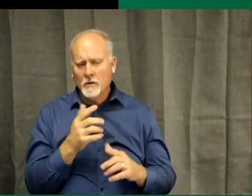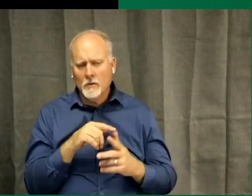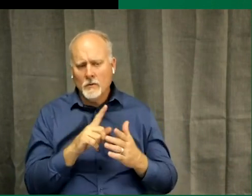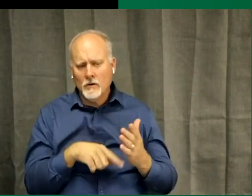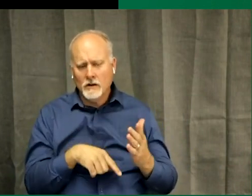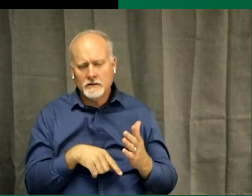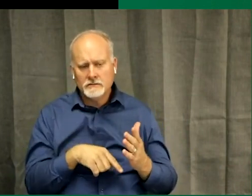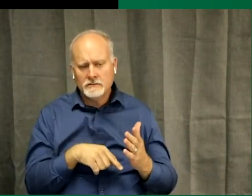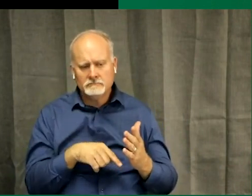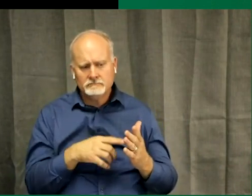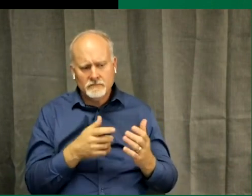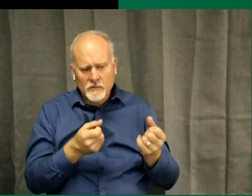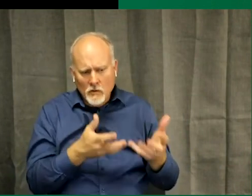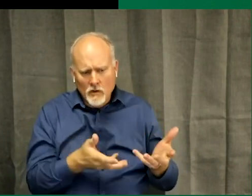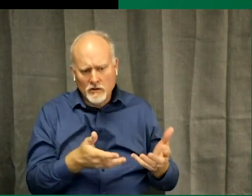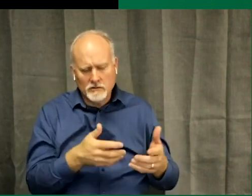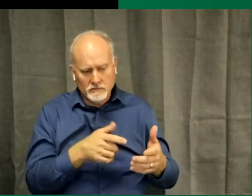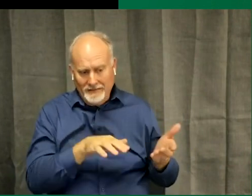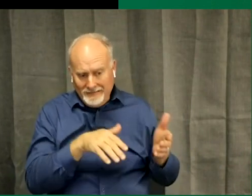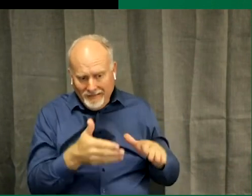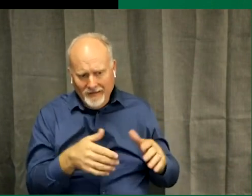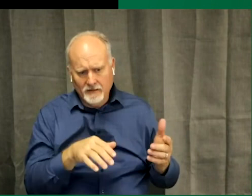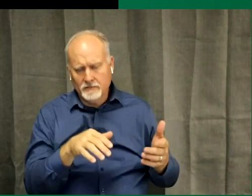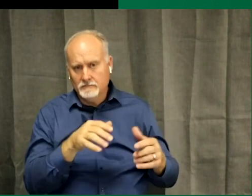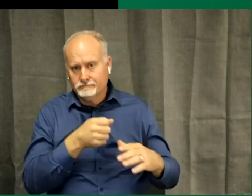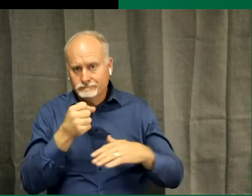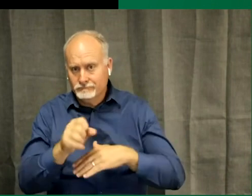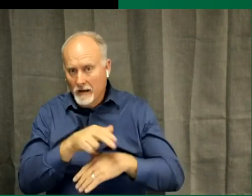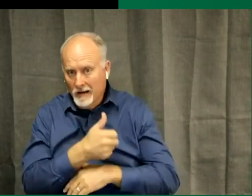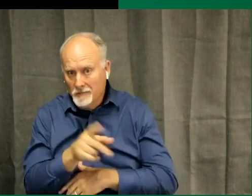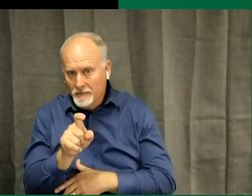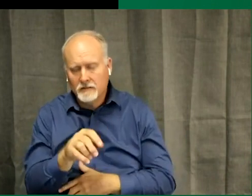deaths and hospitalizations and then we work with other folks in public health to establish